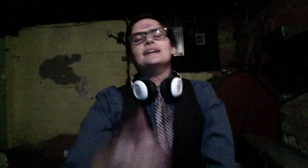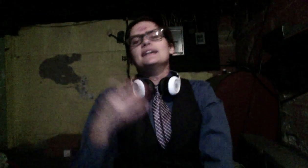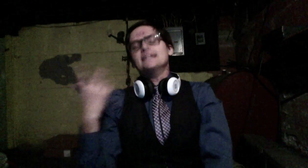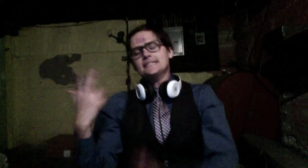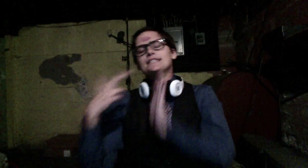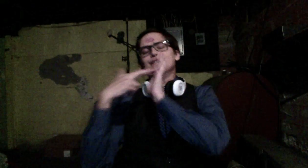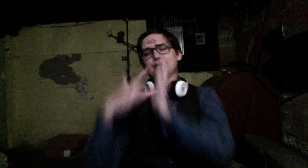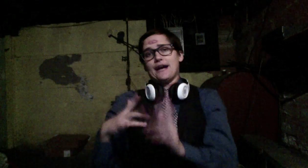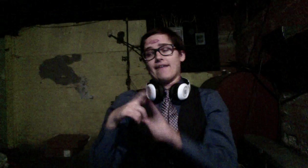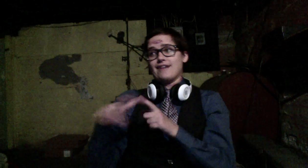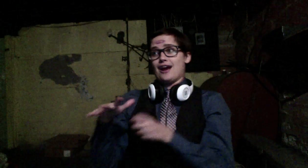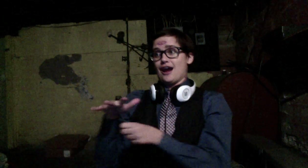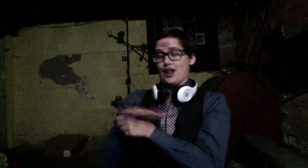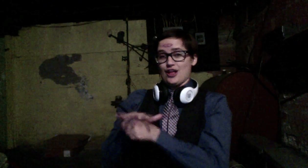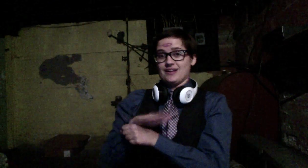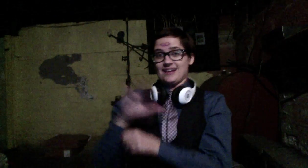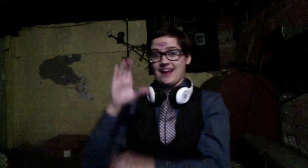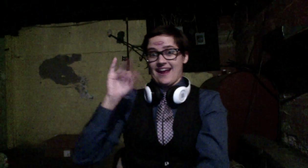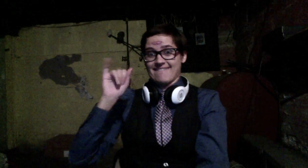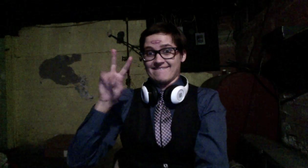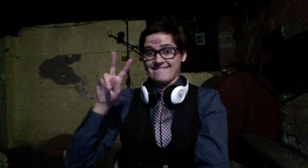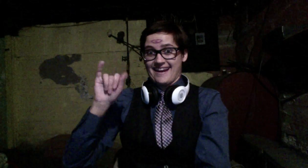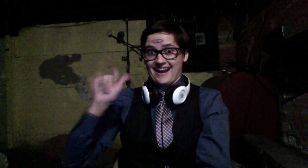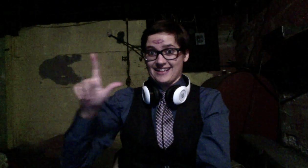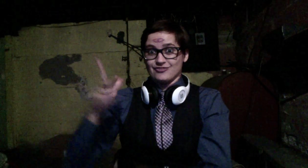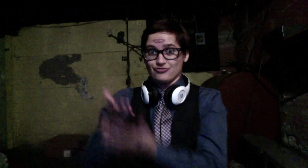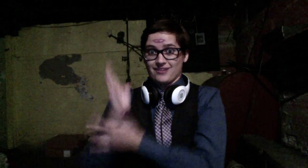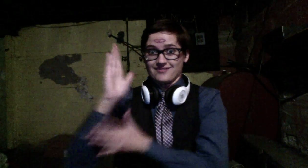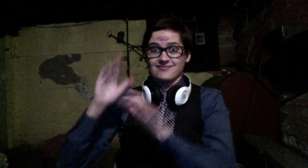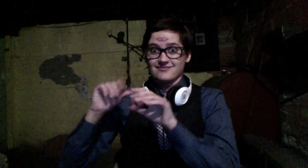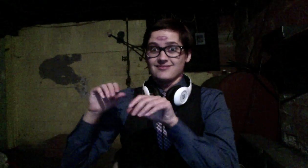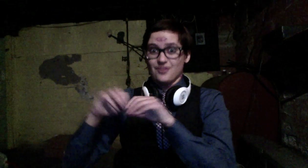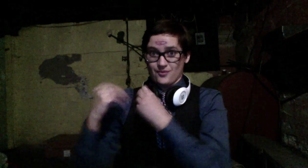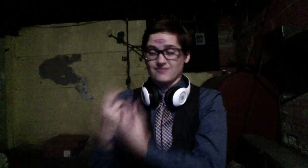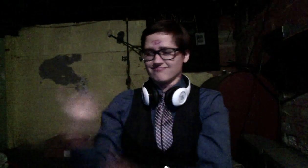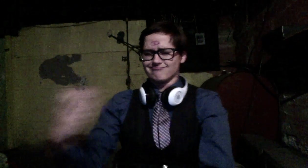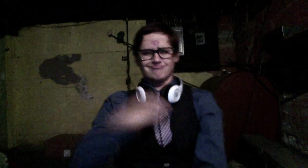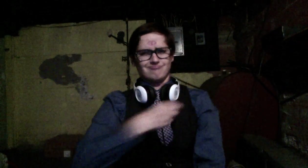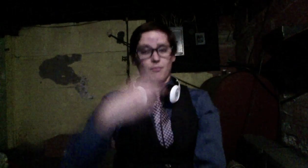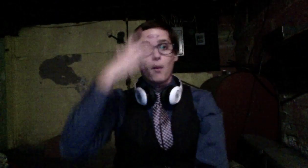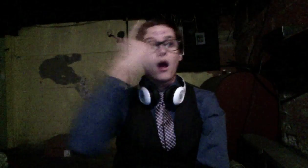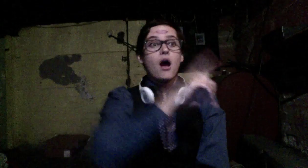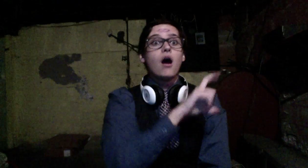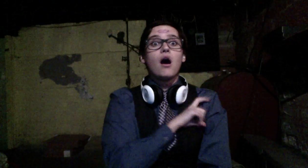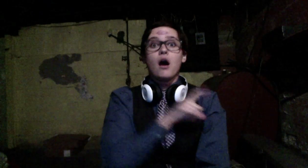WELL REPRESENTATIVE FROM LOCAL C-I-V-I-L RIGHT ORGANIZATION COMPLAIN WHY